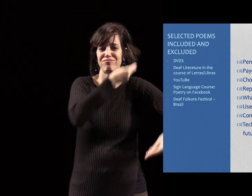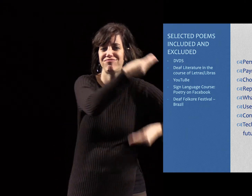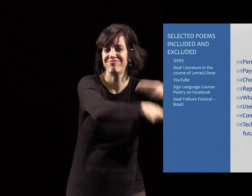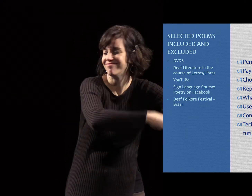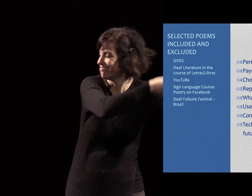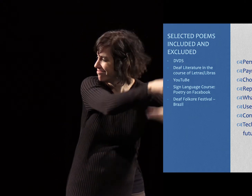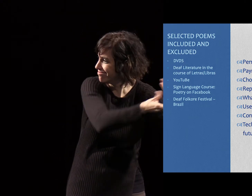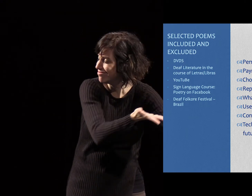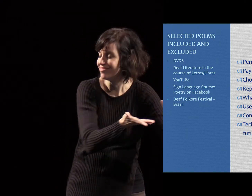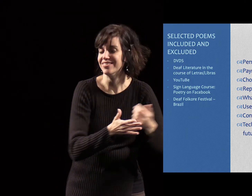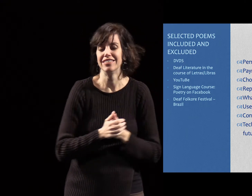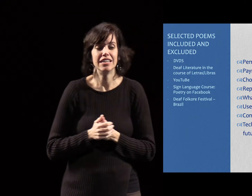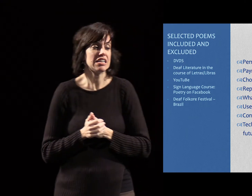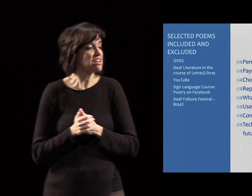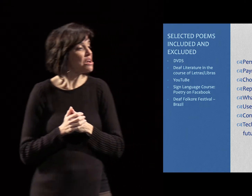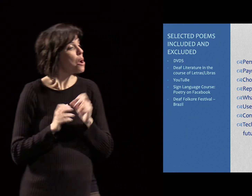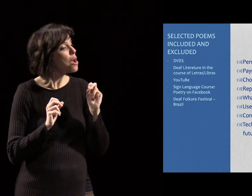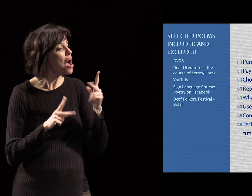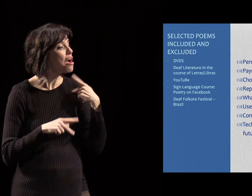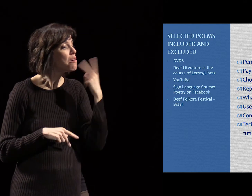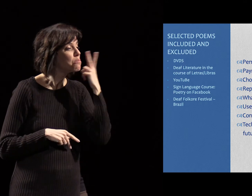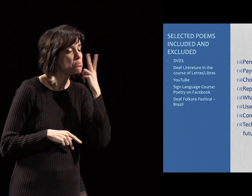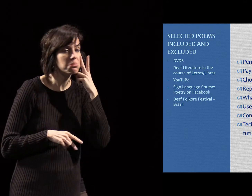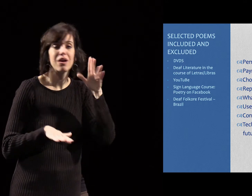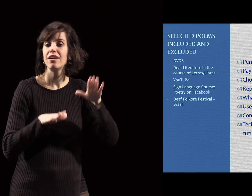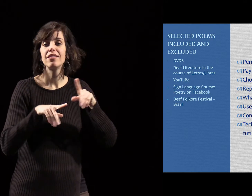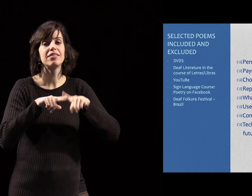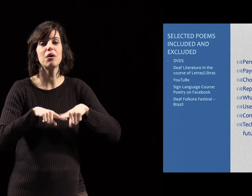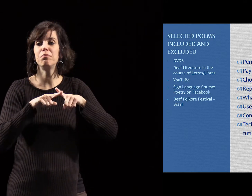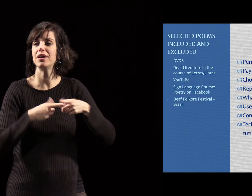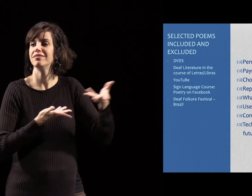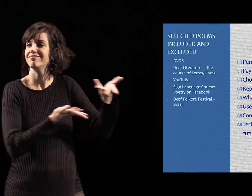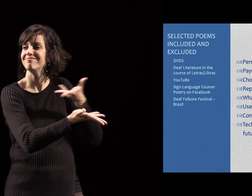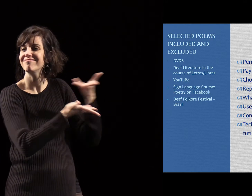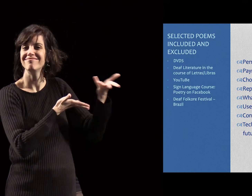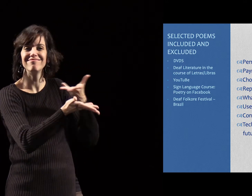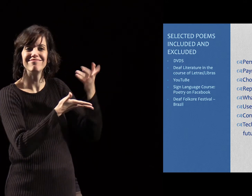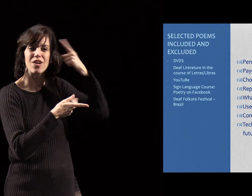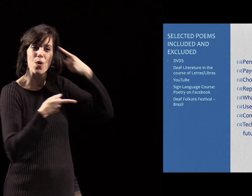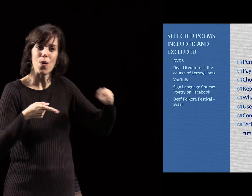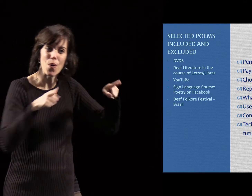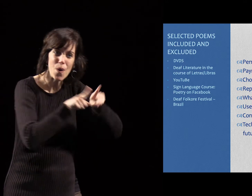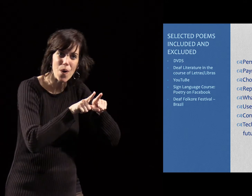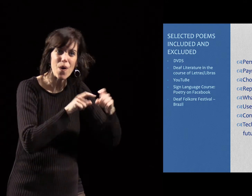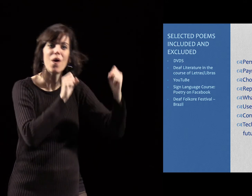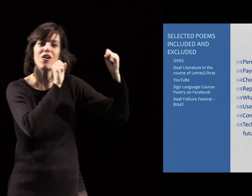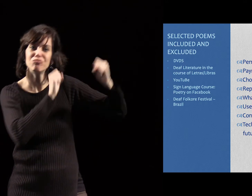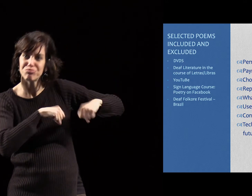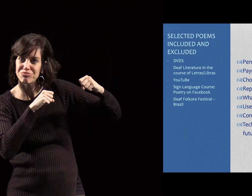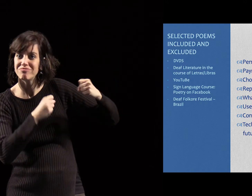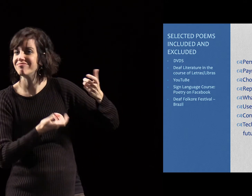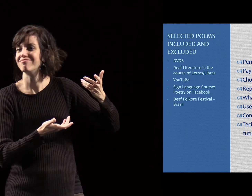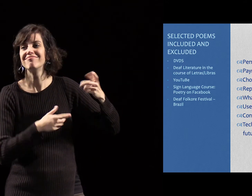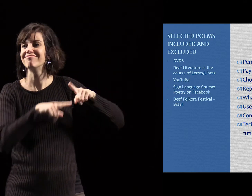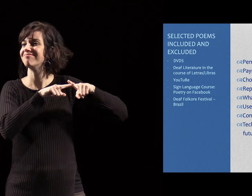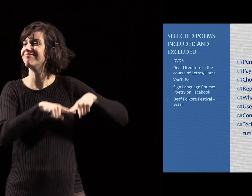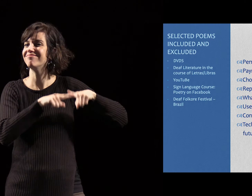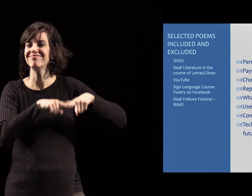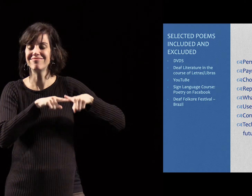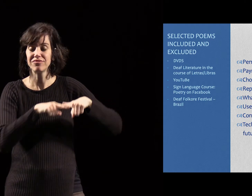And you could explain, "Well, this is for project to pass down to future generations." And then perhaps they will consider it, but it really depends.